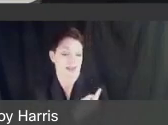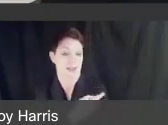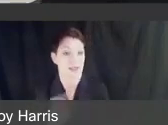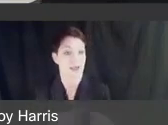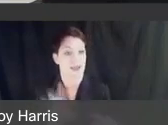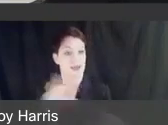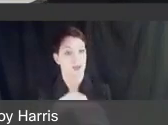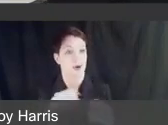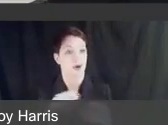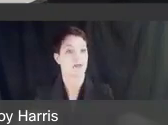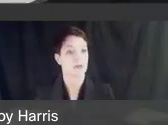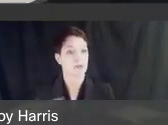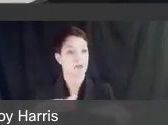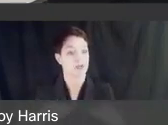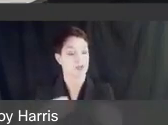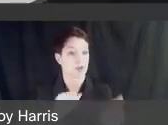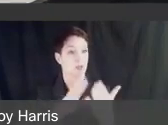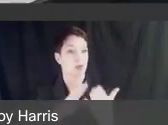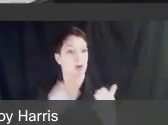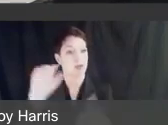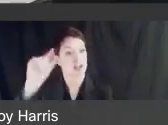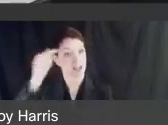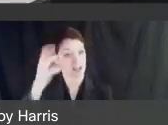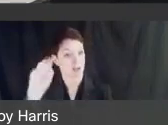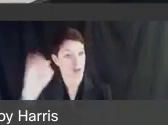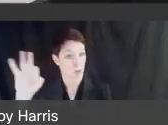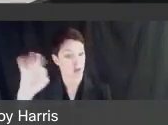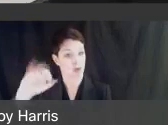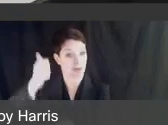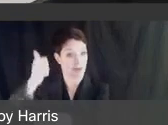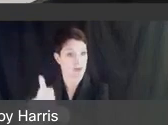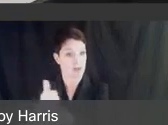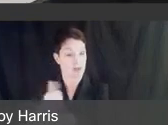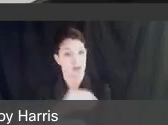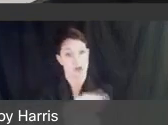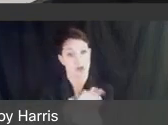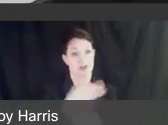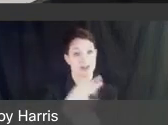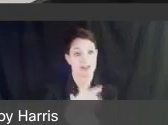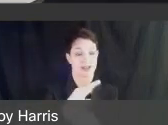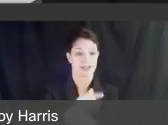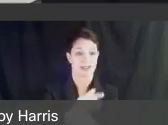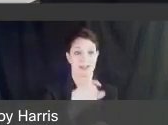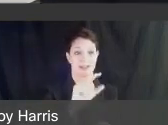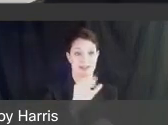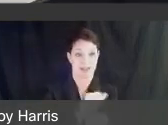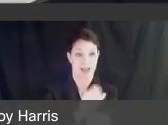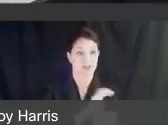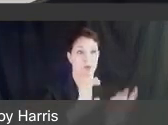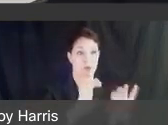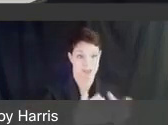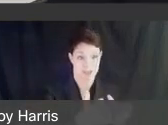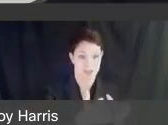approach laid out by Governor Wolf and the COVID-19 Vaccine Task Force. We're very grateful to both the